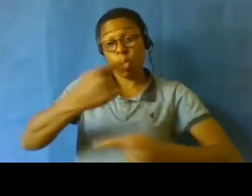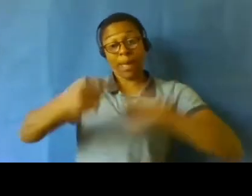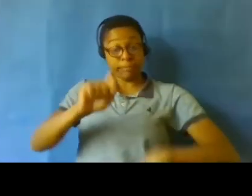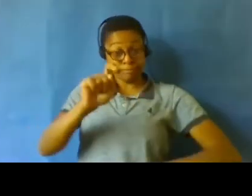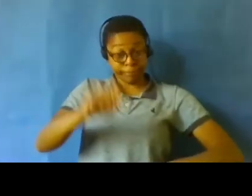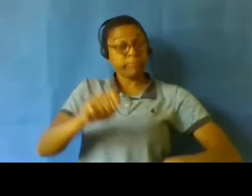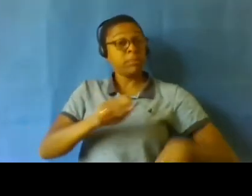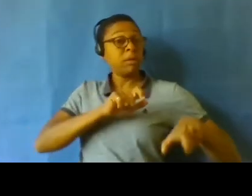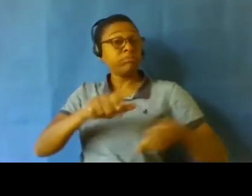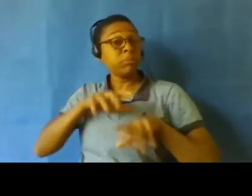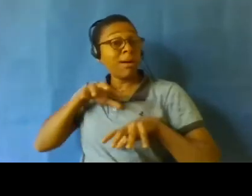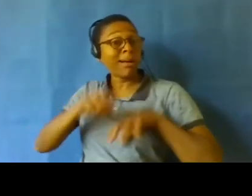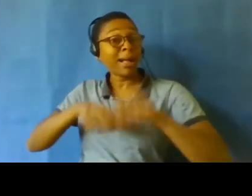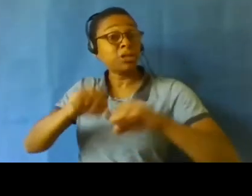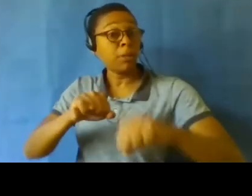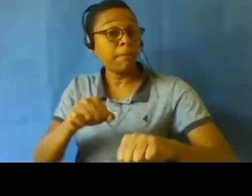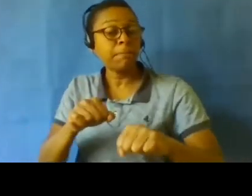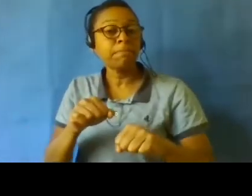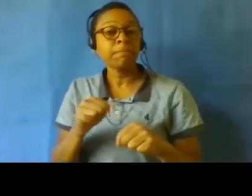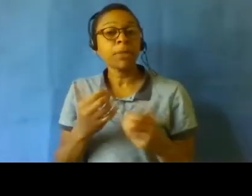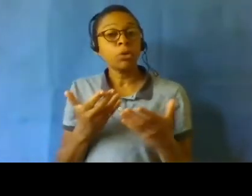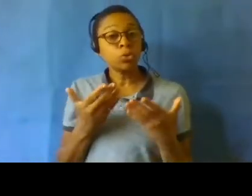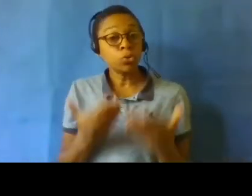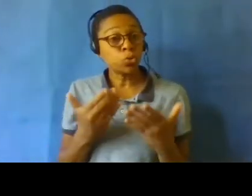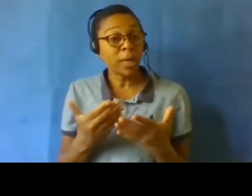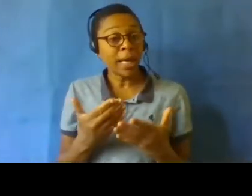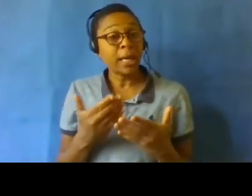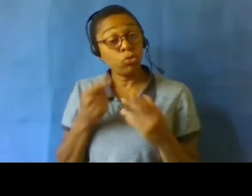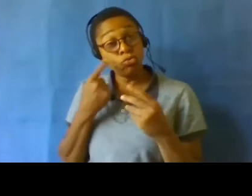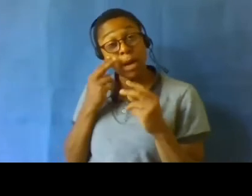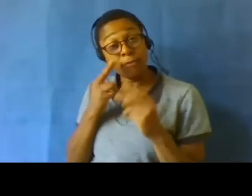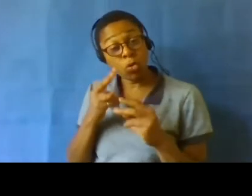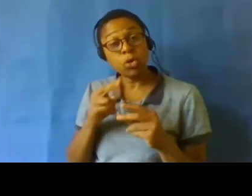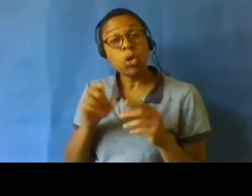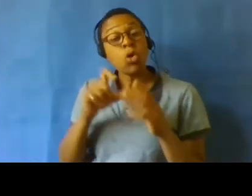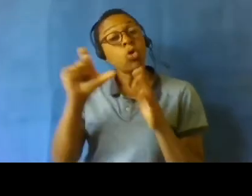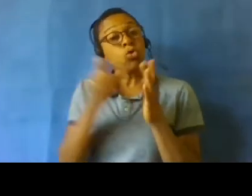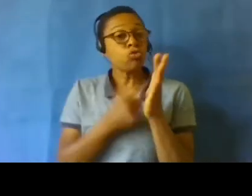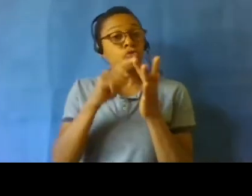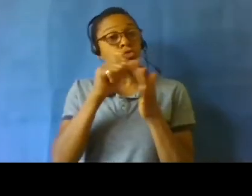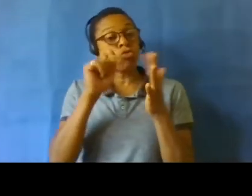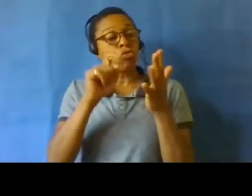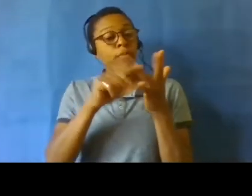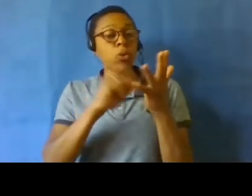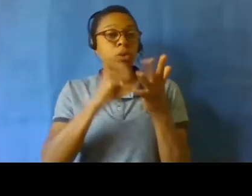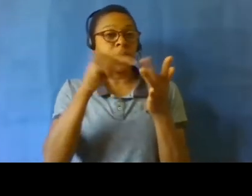proposed iam dot wordpress.com finally the proposed iam is a virtual event and